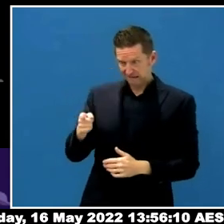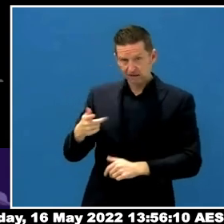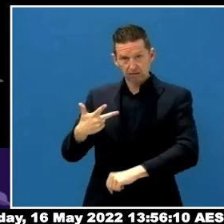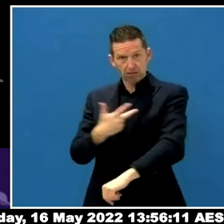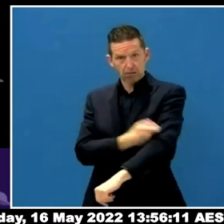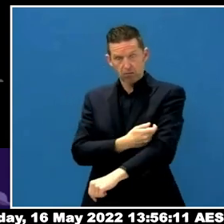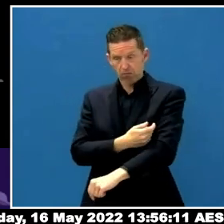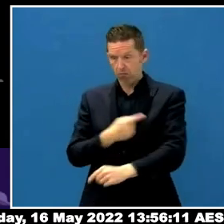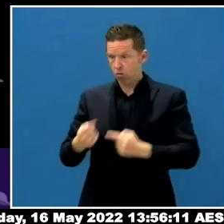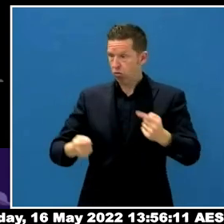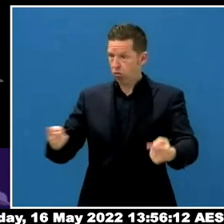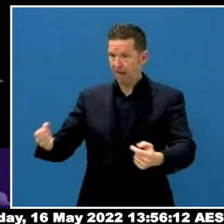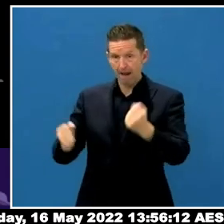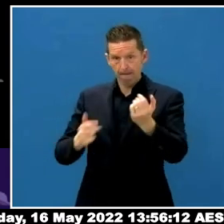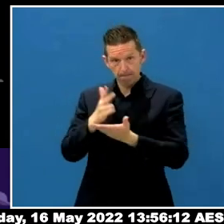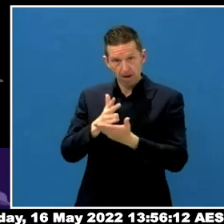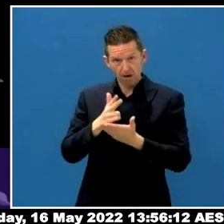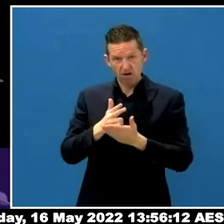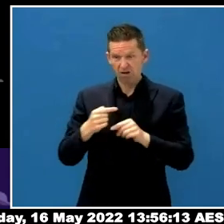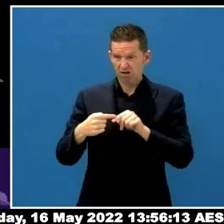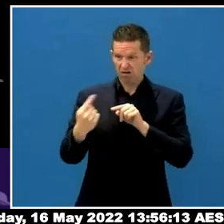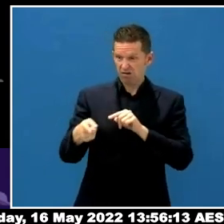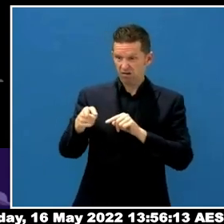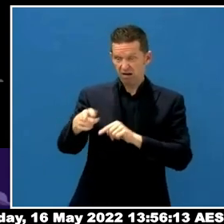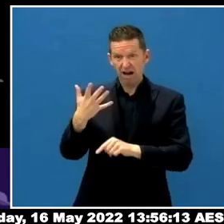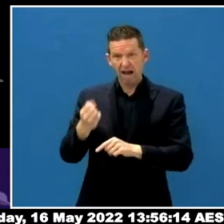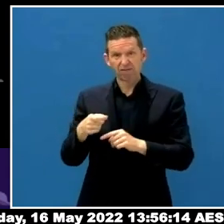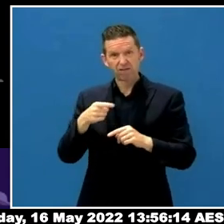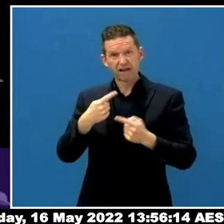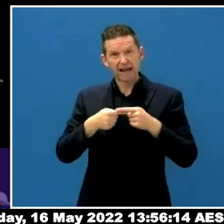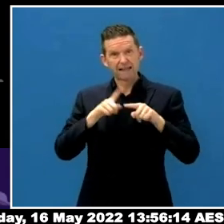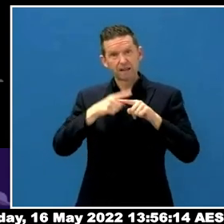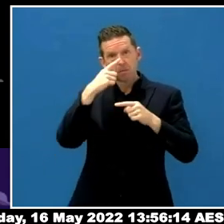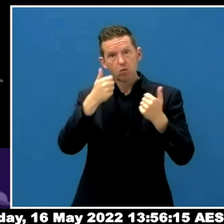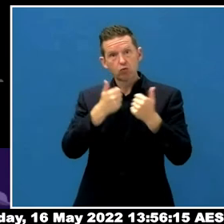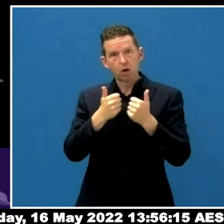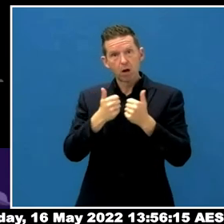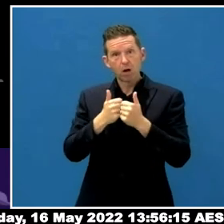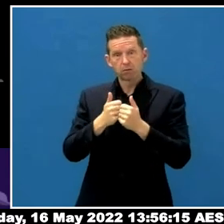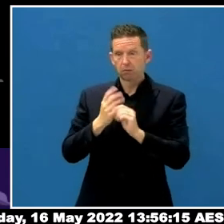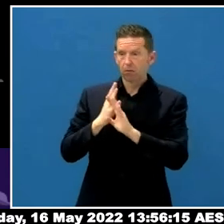door was not really looking at their duty of care and risk of harm.